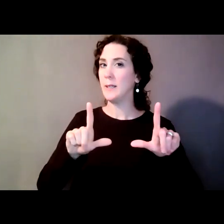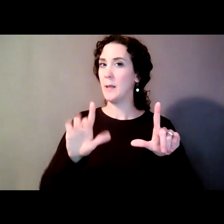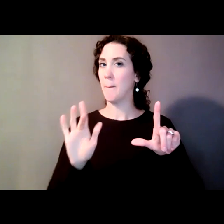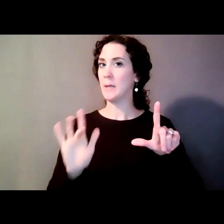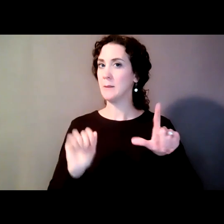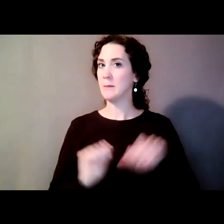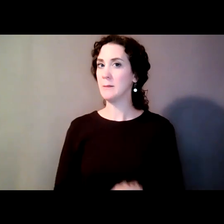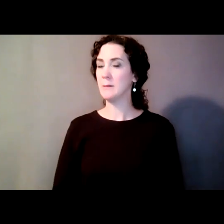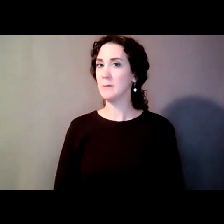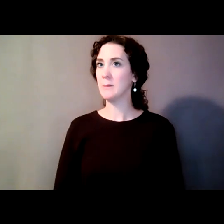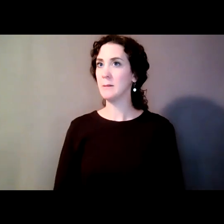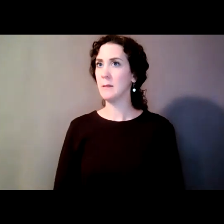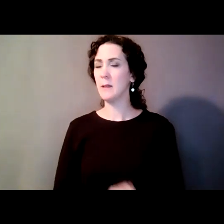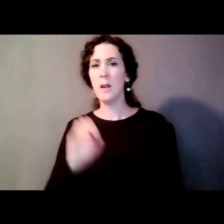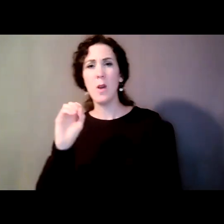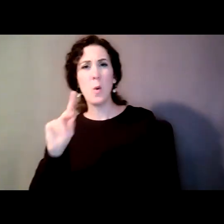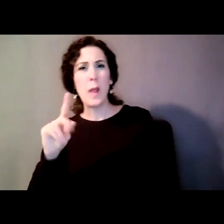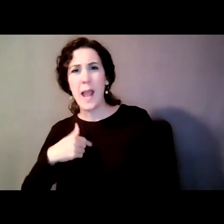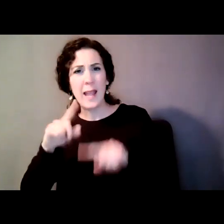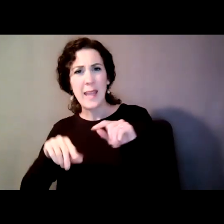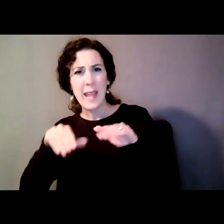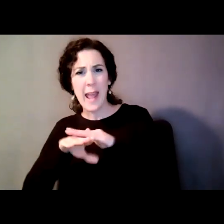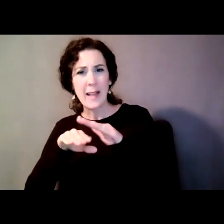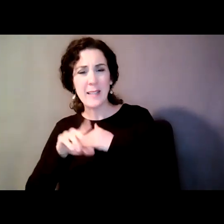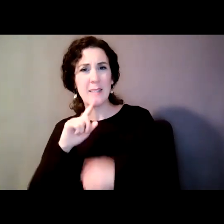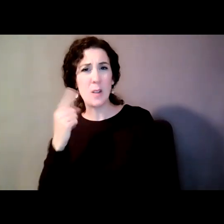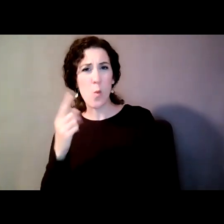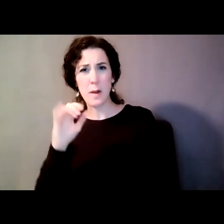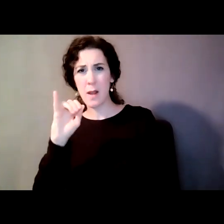Okay, I can't access it. Is it one of the icons at the bottom?